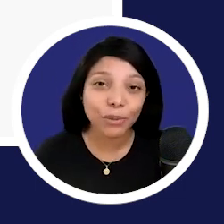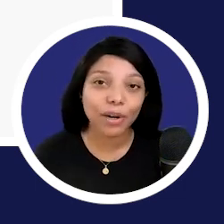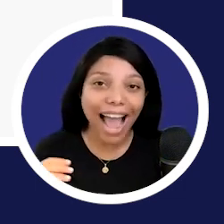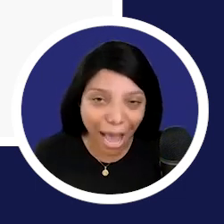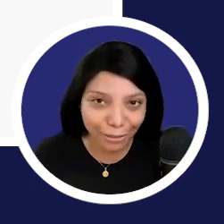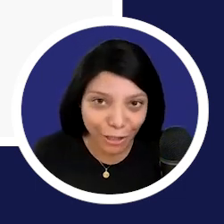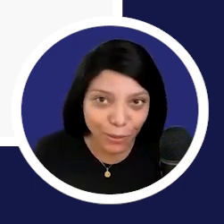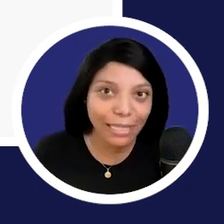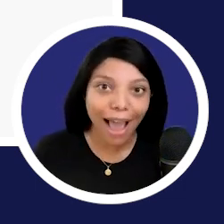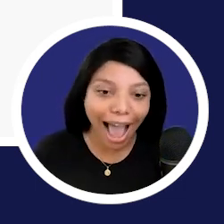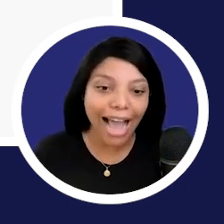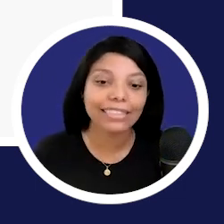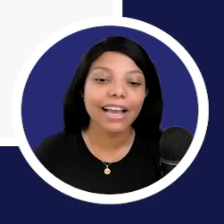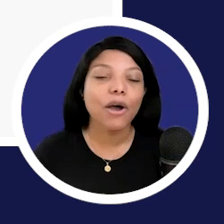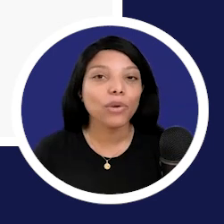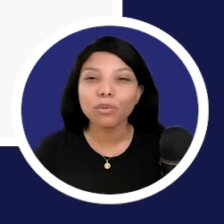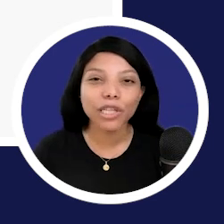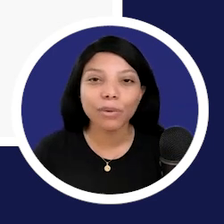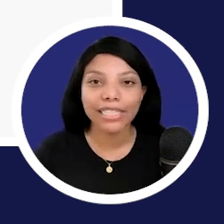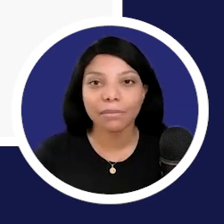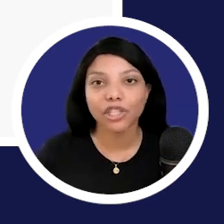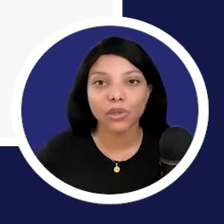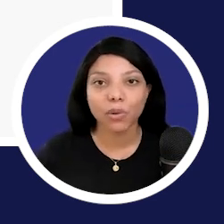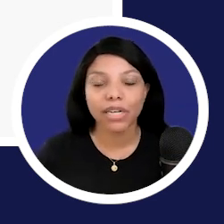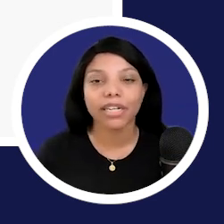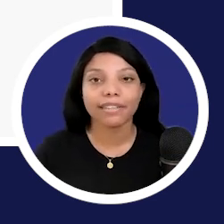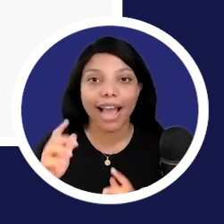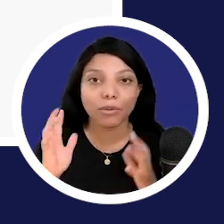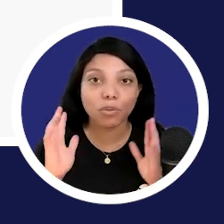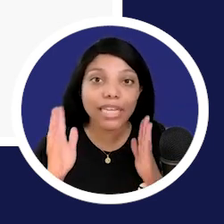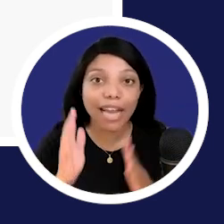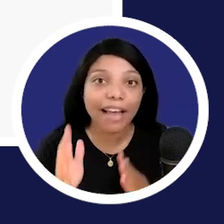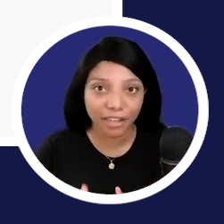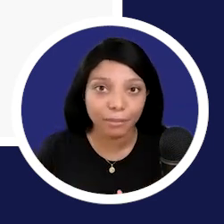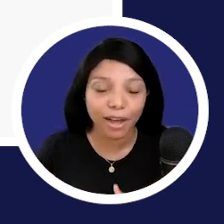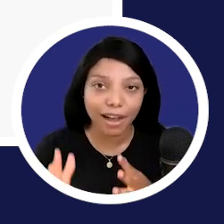were absolutely packed, we really wanted to make sure that we got them,